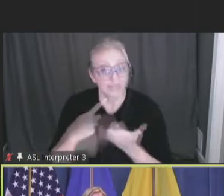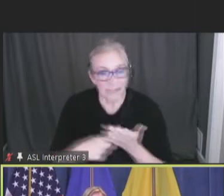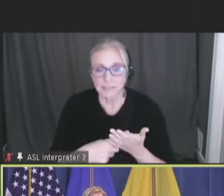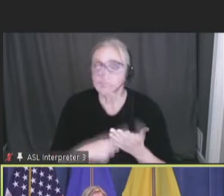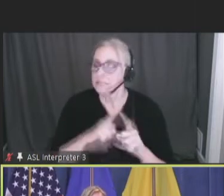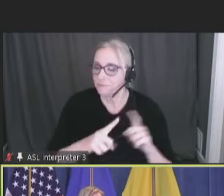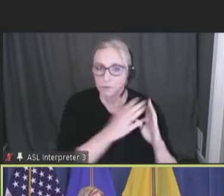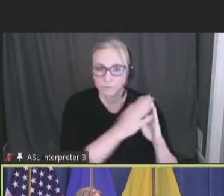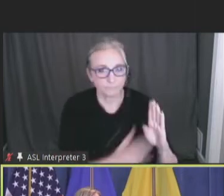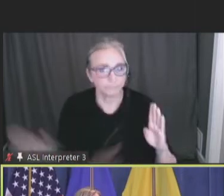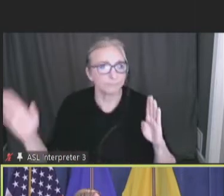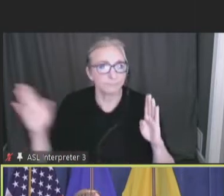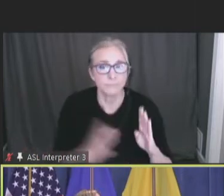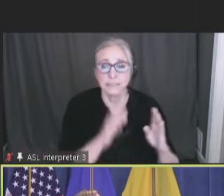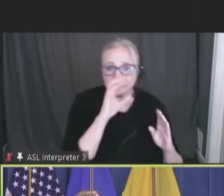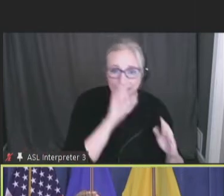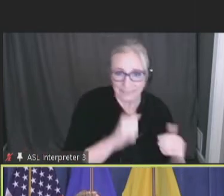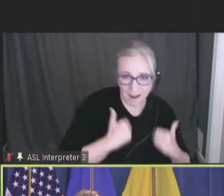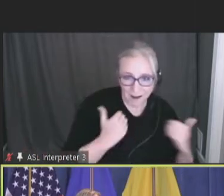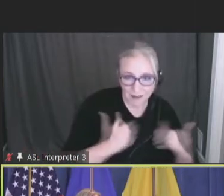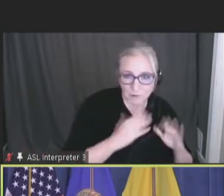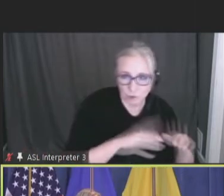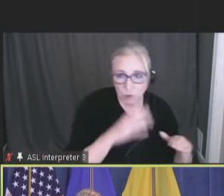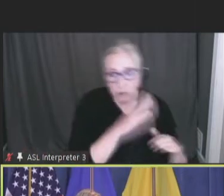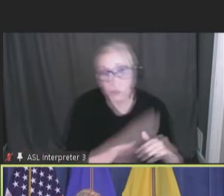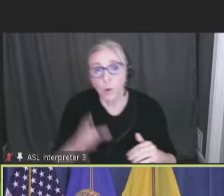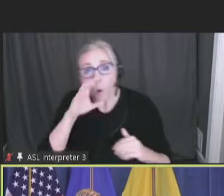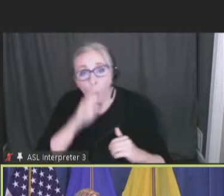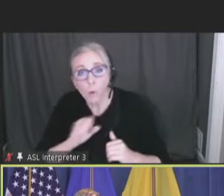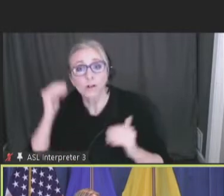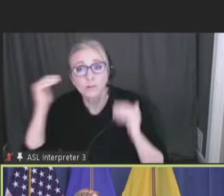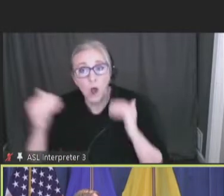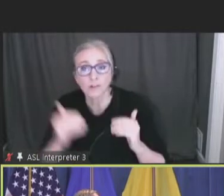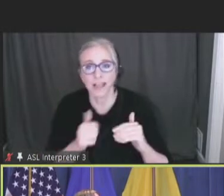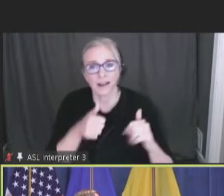adolescents to older adults, including several subpopulations of focus,